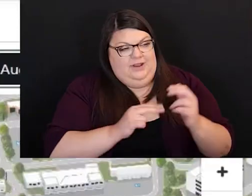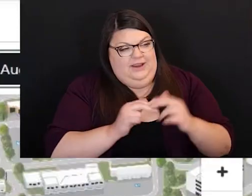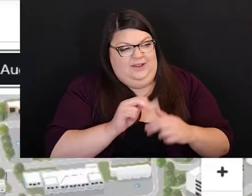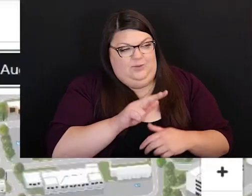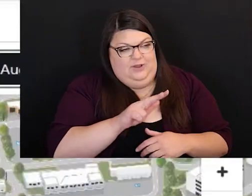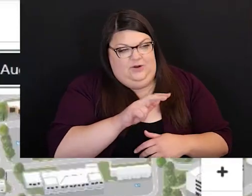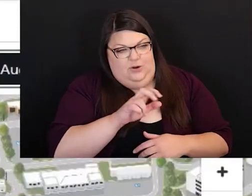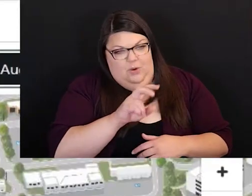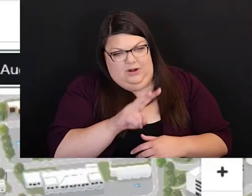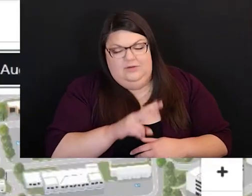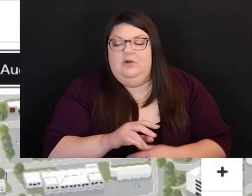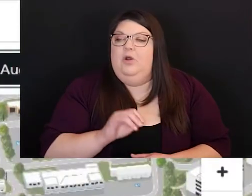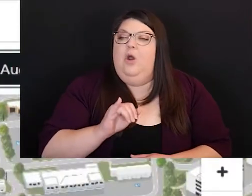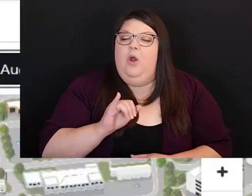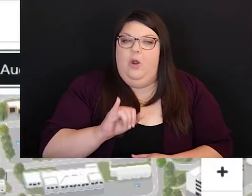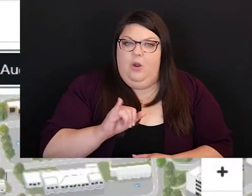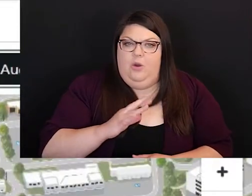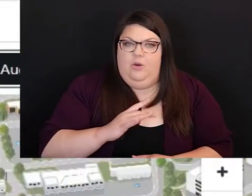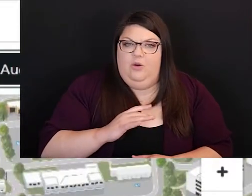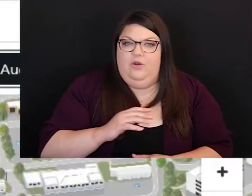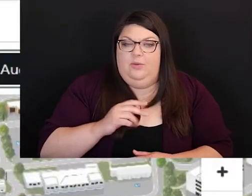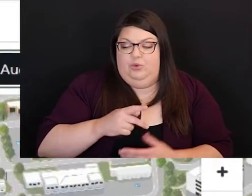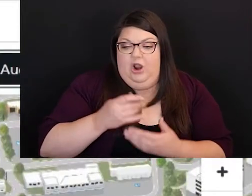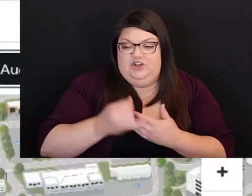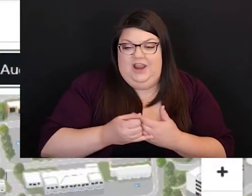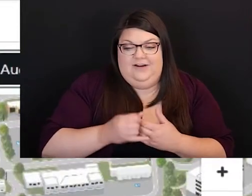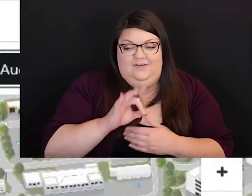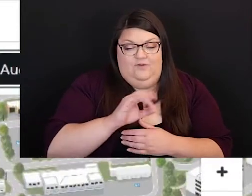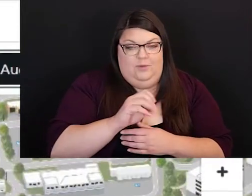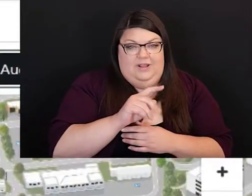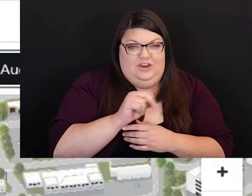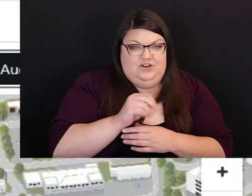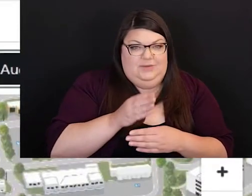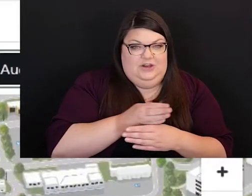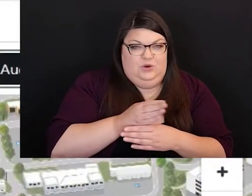Project Formulation. Cool. So Project Formulation is in between the Visitor's Center and the Flight